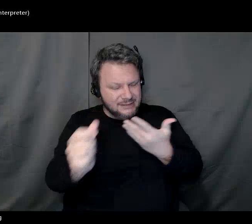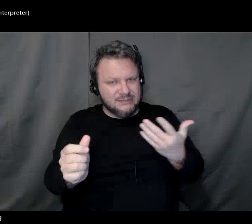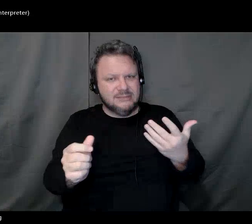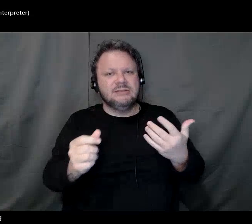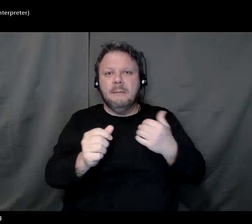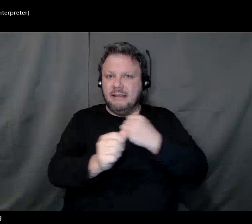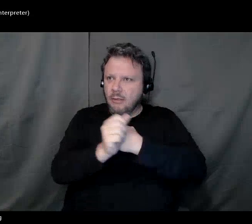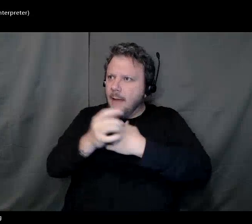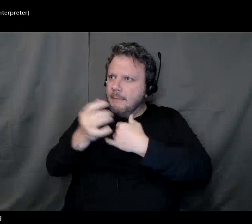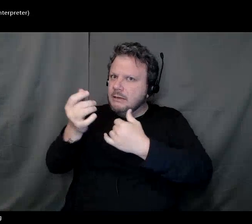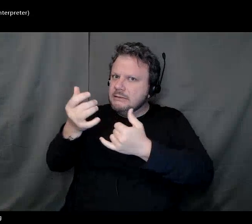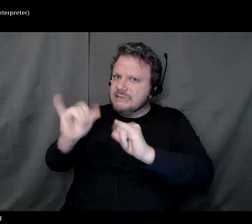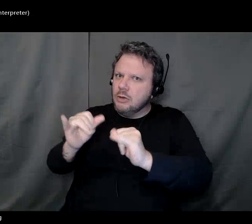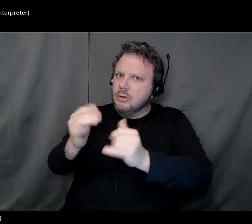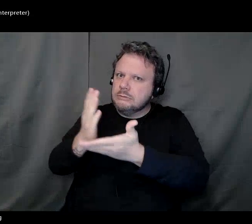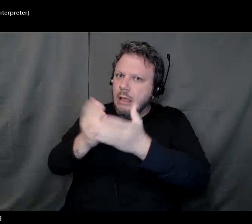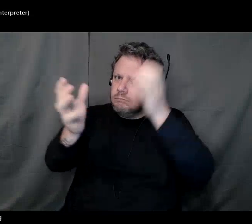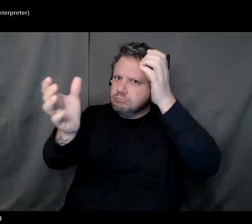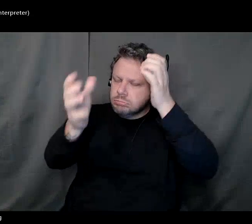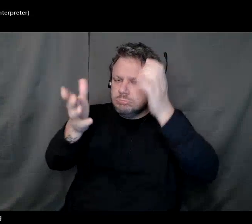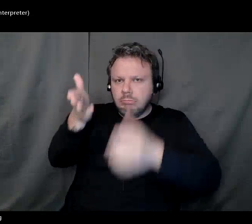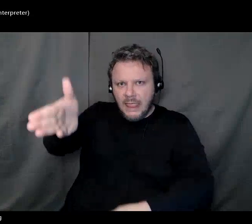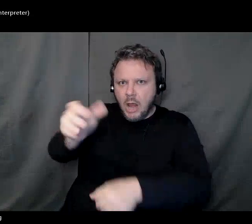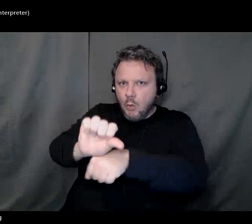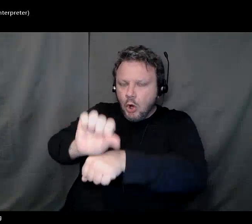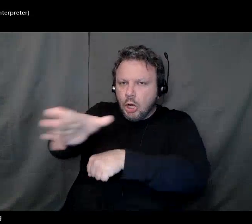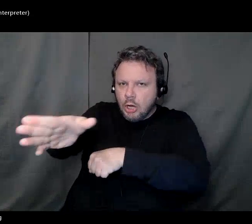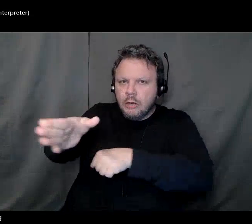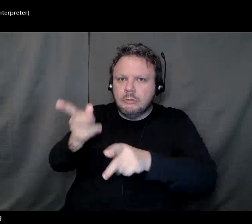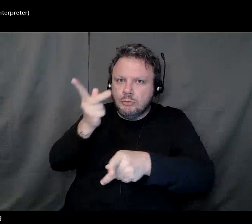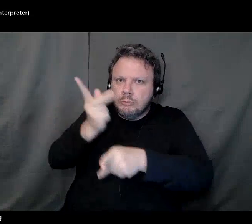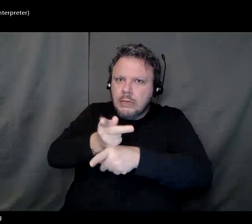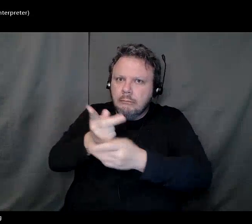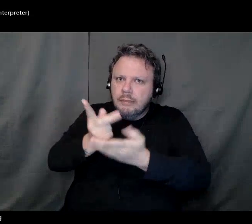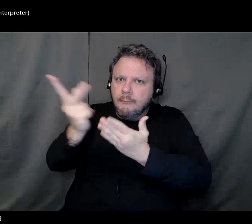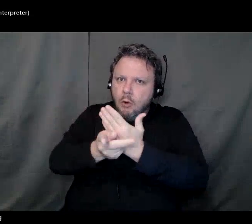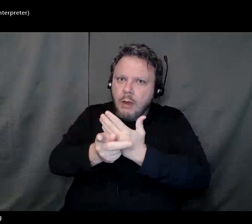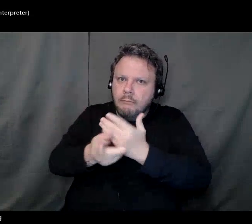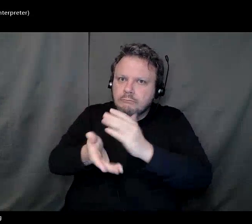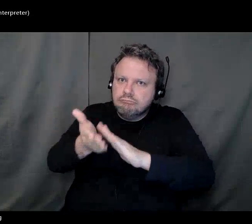There are still people there keeping these programs running, but it's under threat.